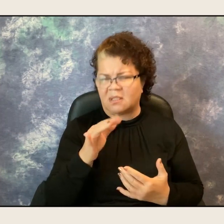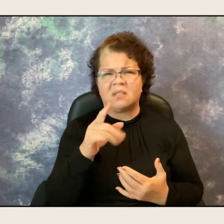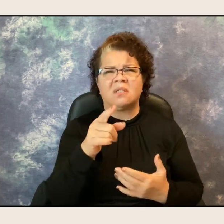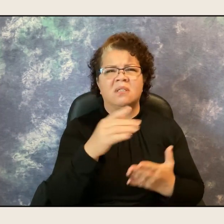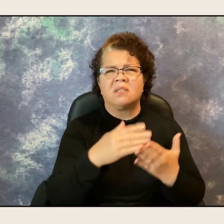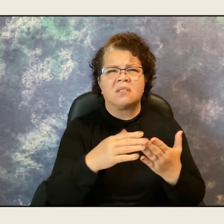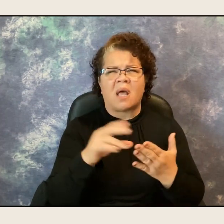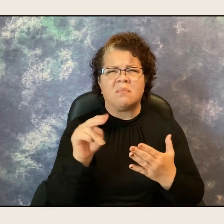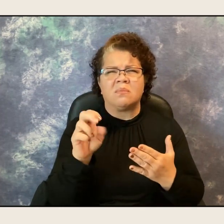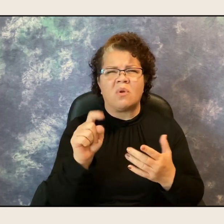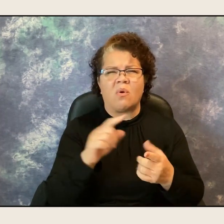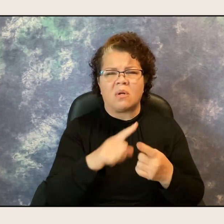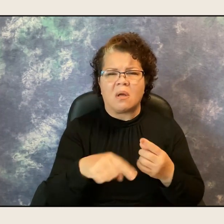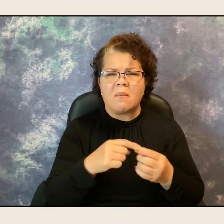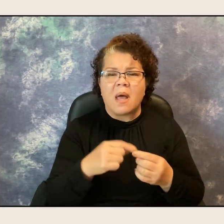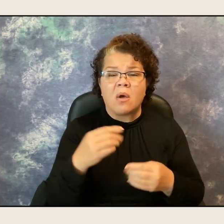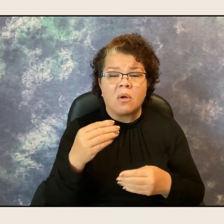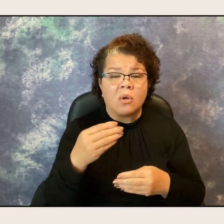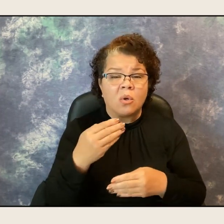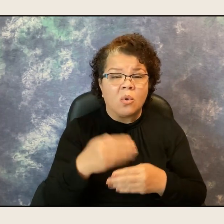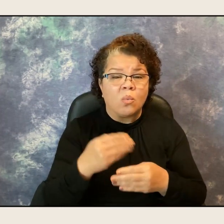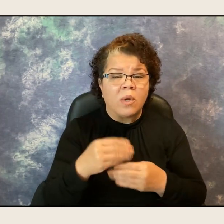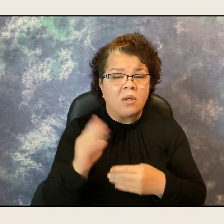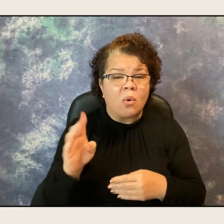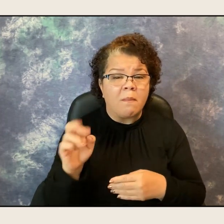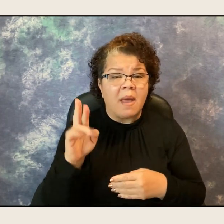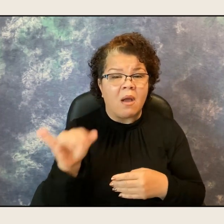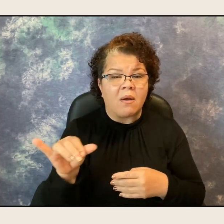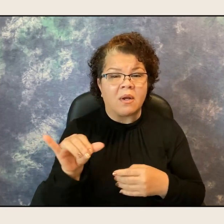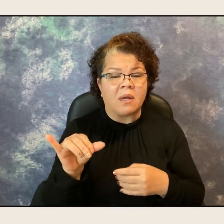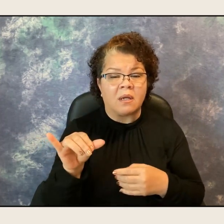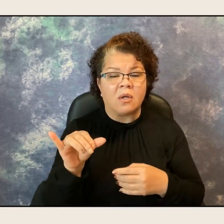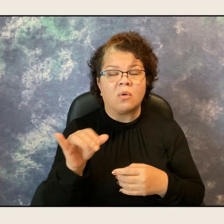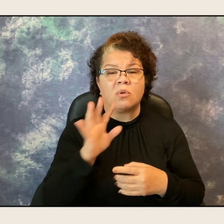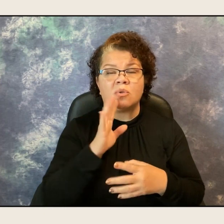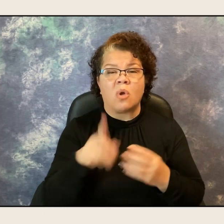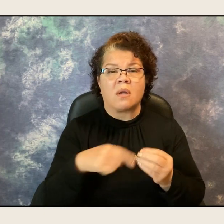was talking about the avoidance